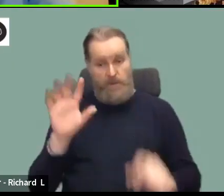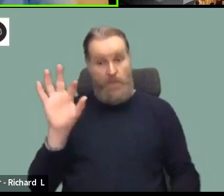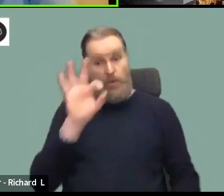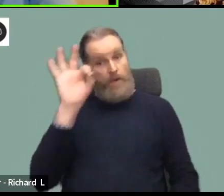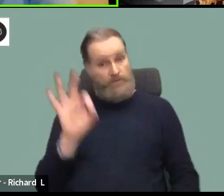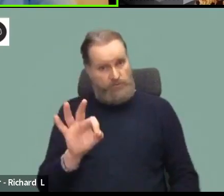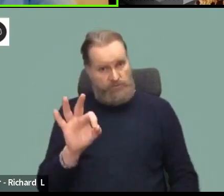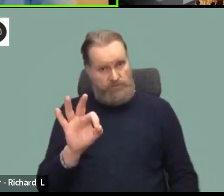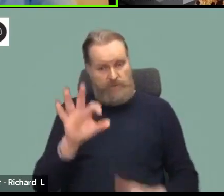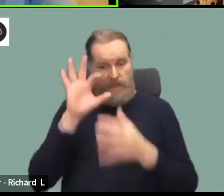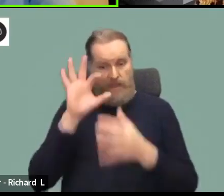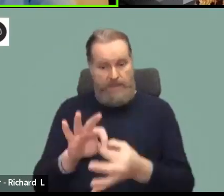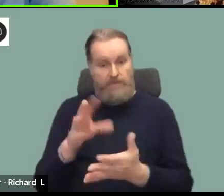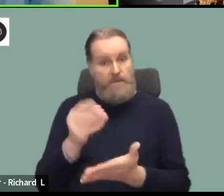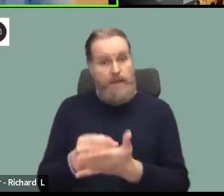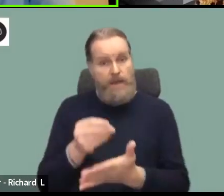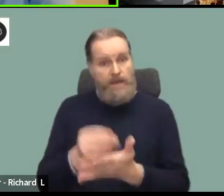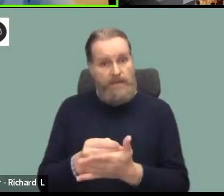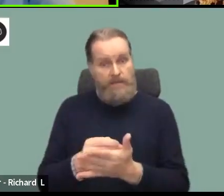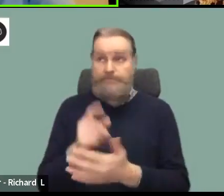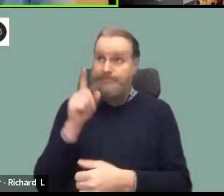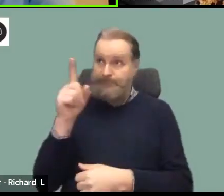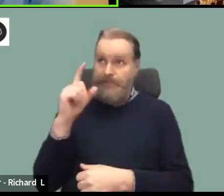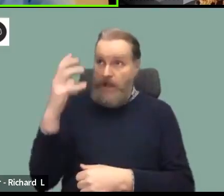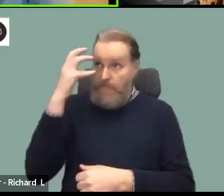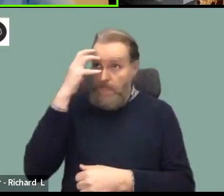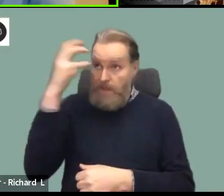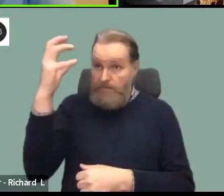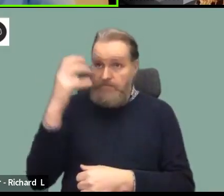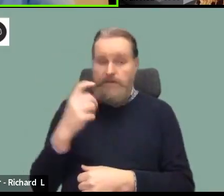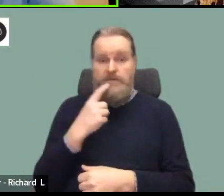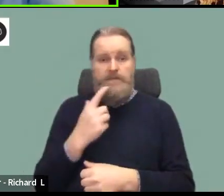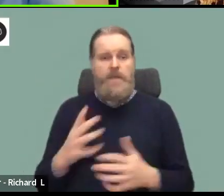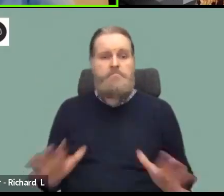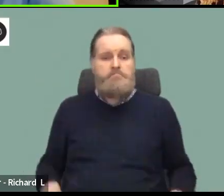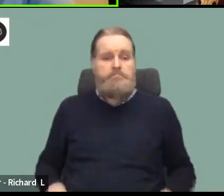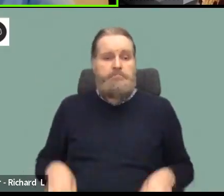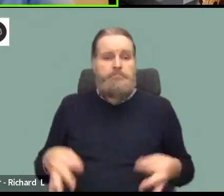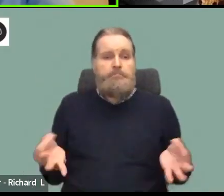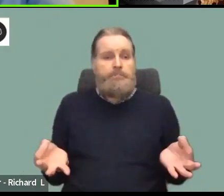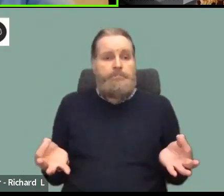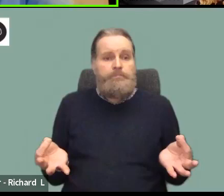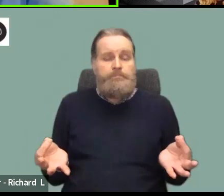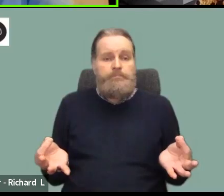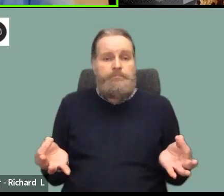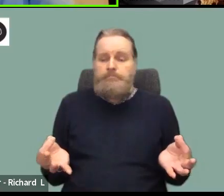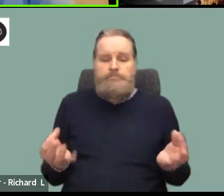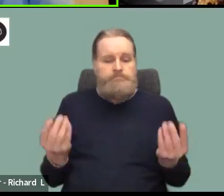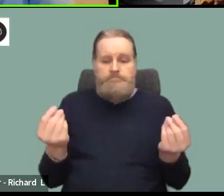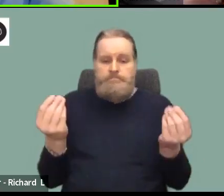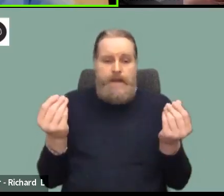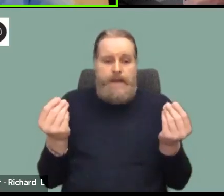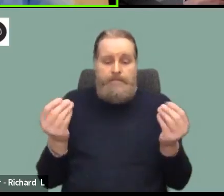at some stage, but on the central question of money that central question of money. The government's position remains. that there is no money that there is no money on the table